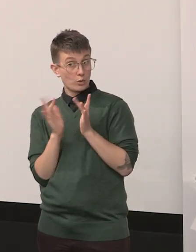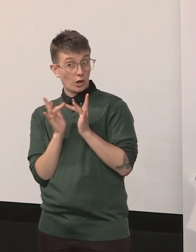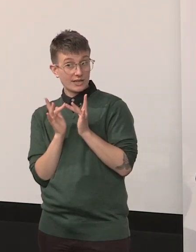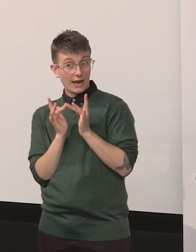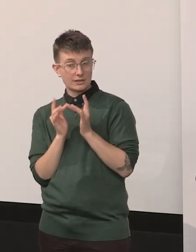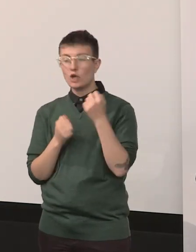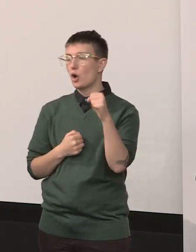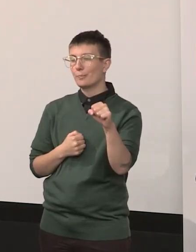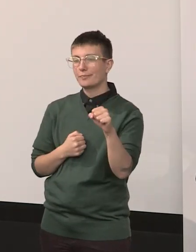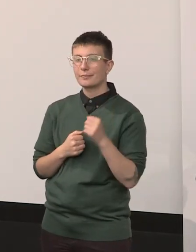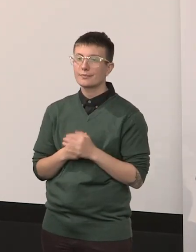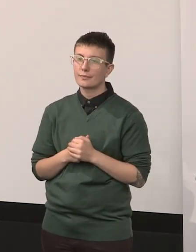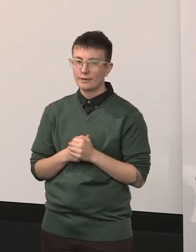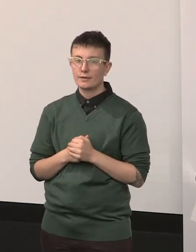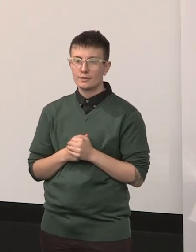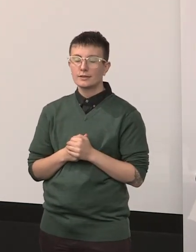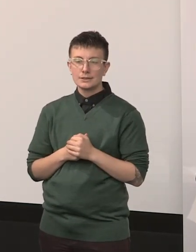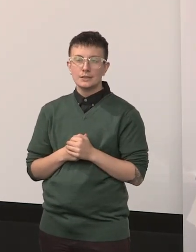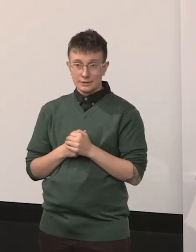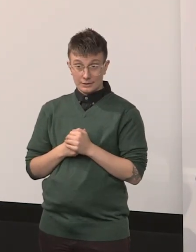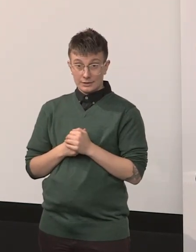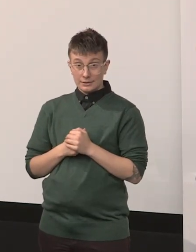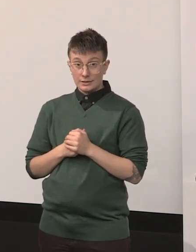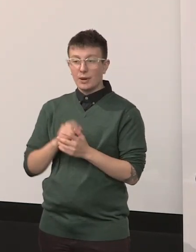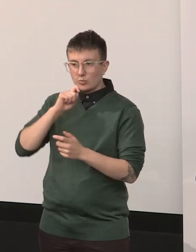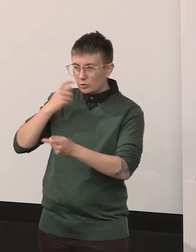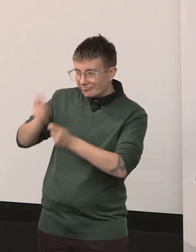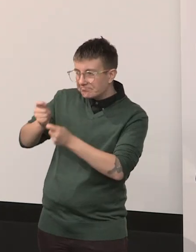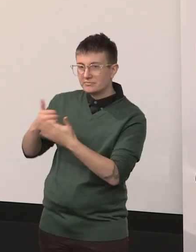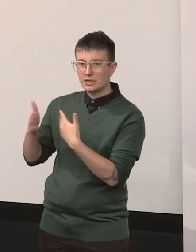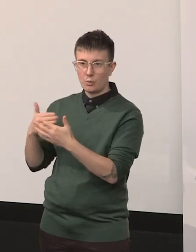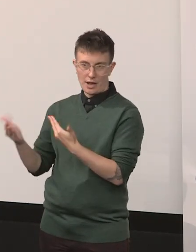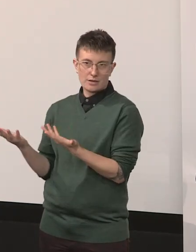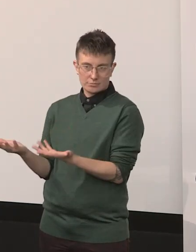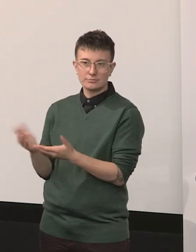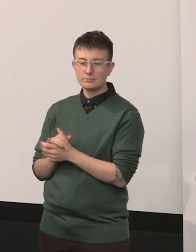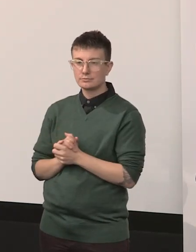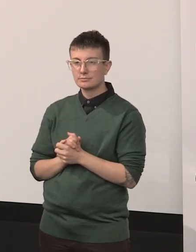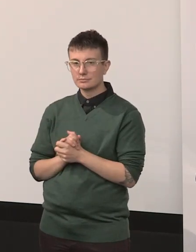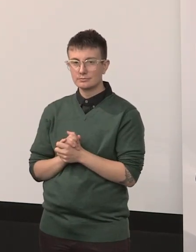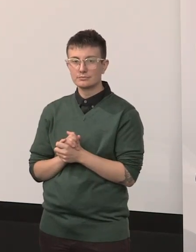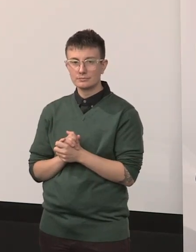facility in Christchurch will be being tested as part of the protocol that's in place. They're considered close contacts?